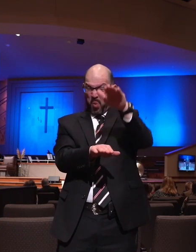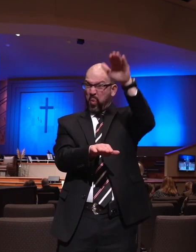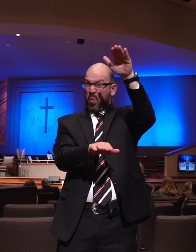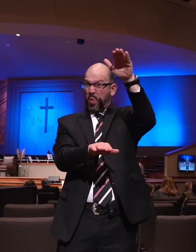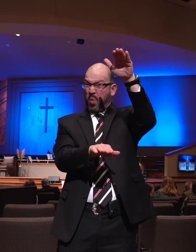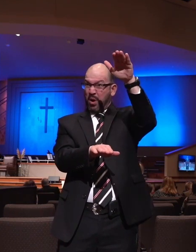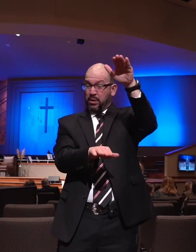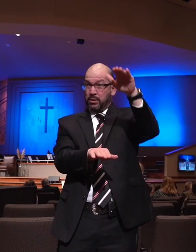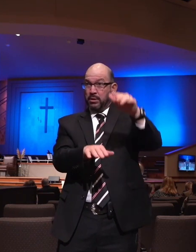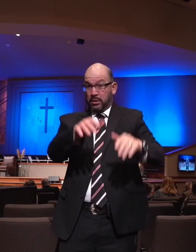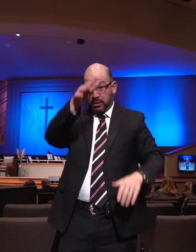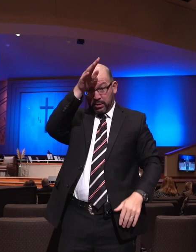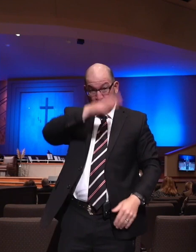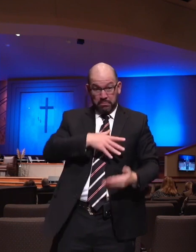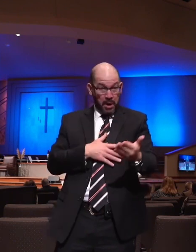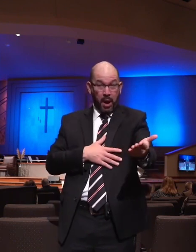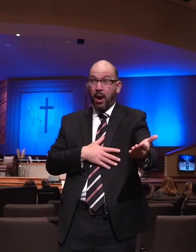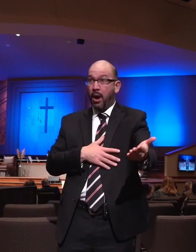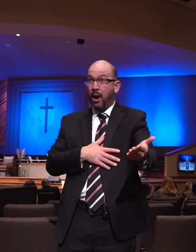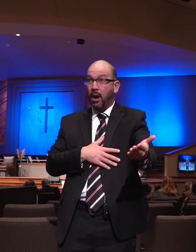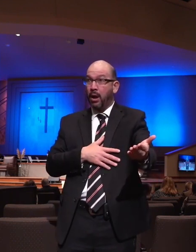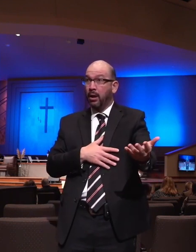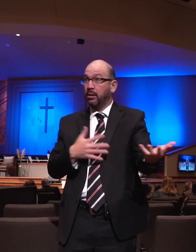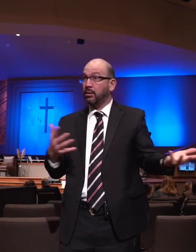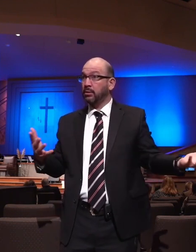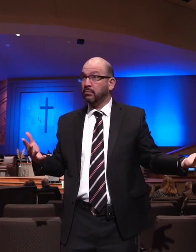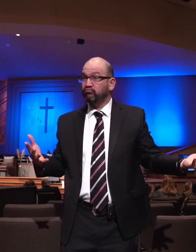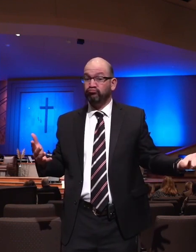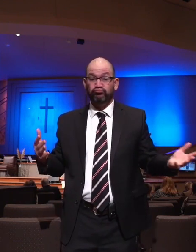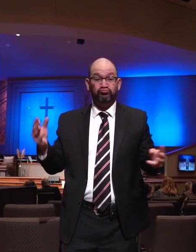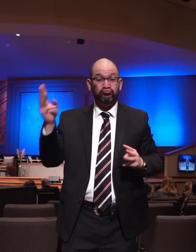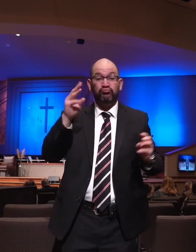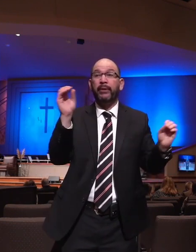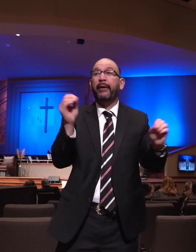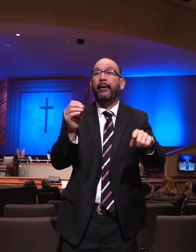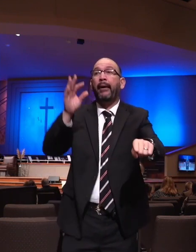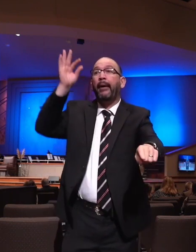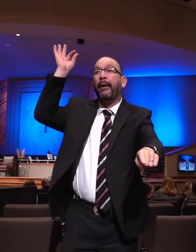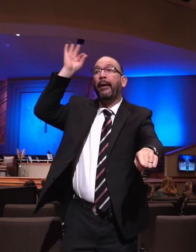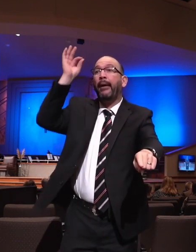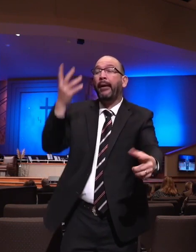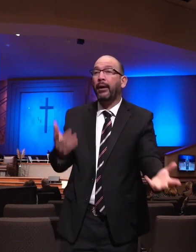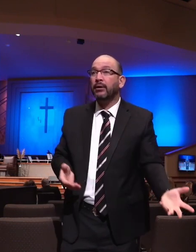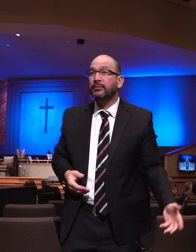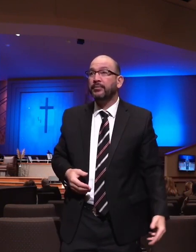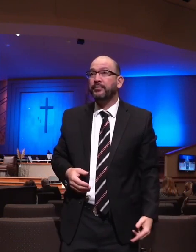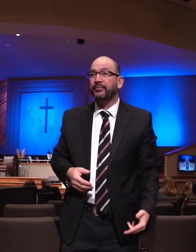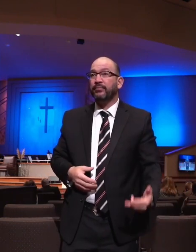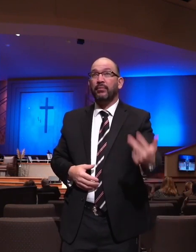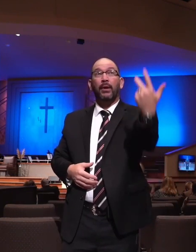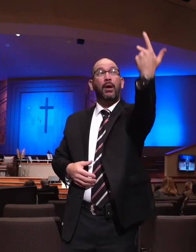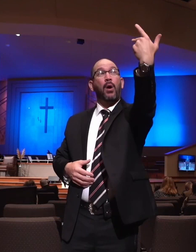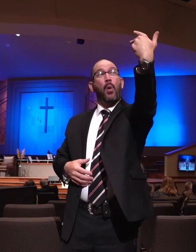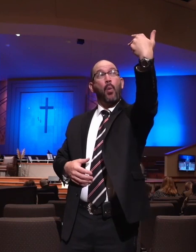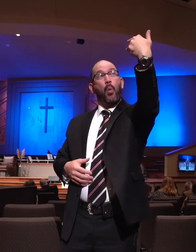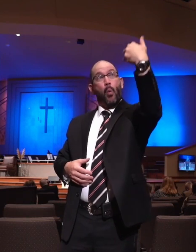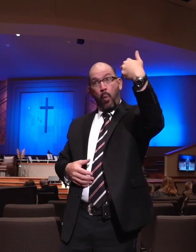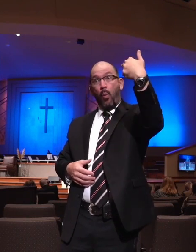and he's not worried about a thing because there's no hills that he's going to have to go up except for where he's parked